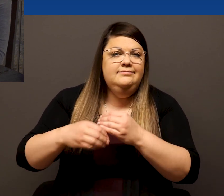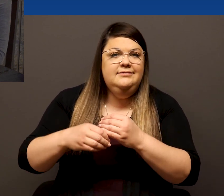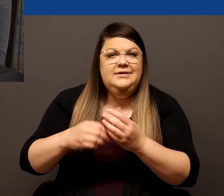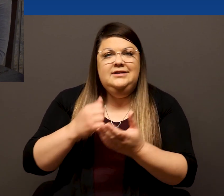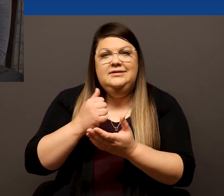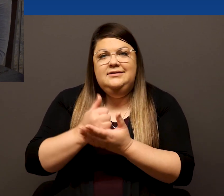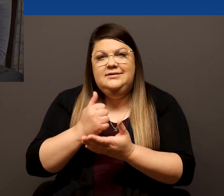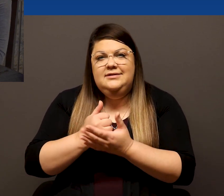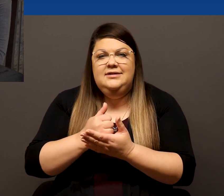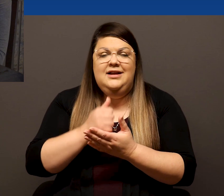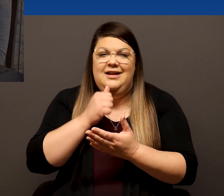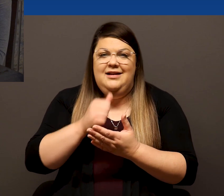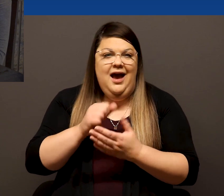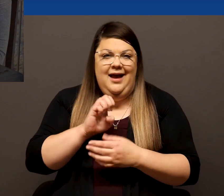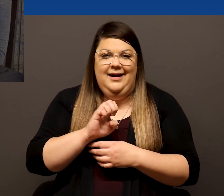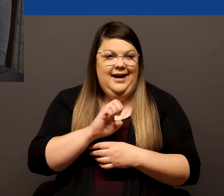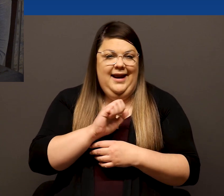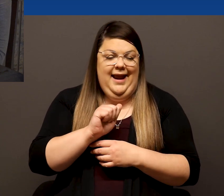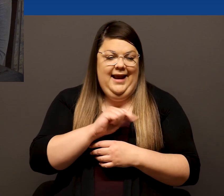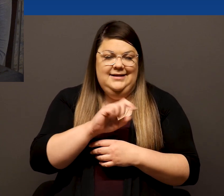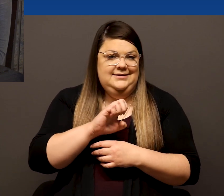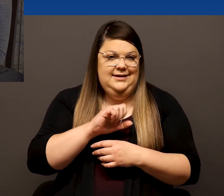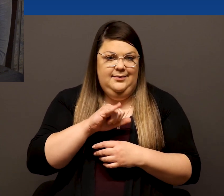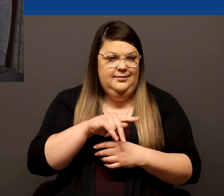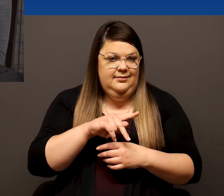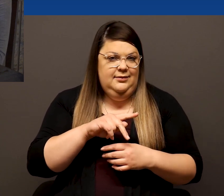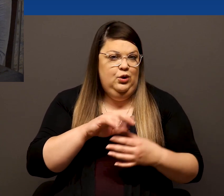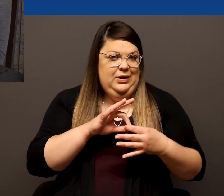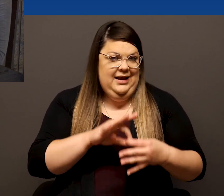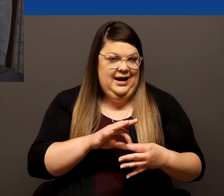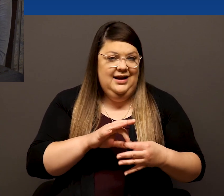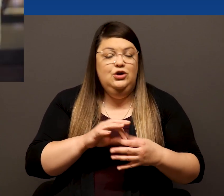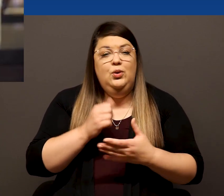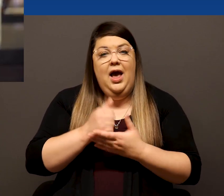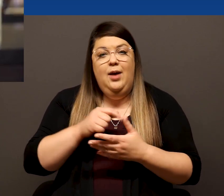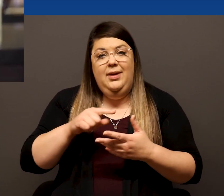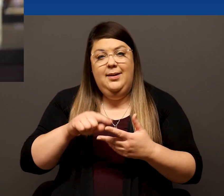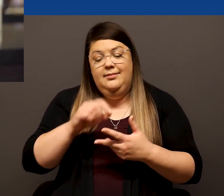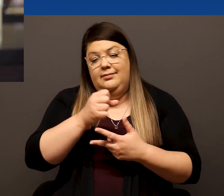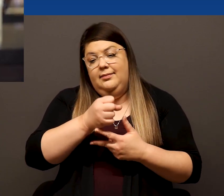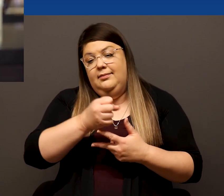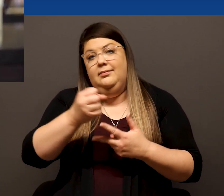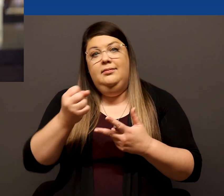that are not the Arizona Early Intervention Program. That could help him fall outside of this monitoring range